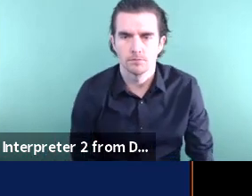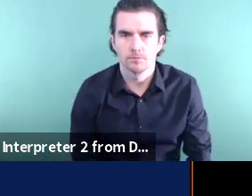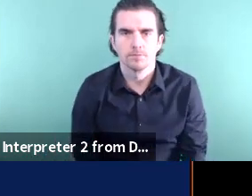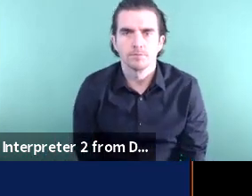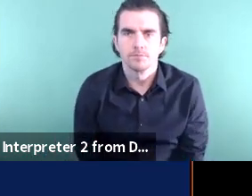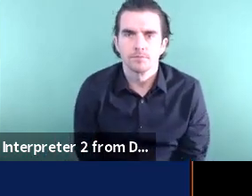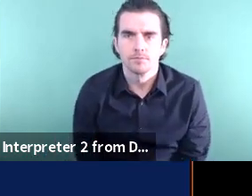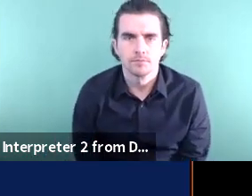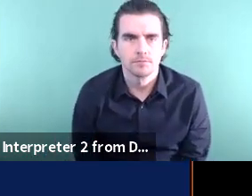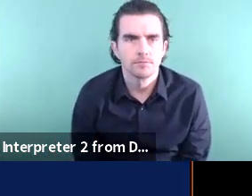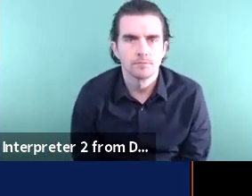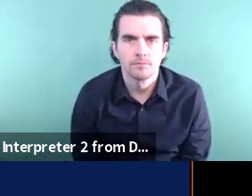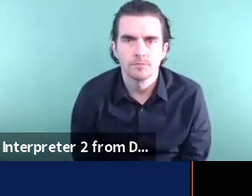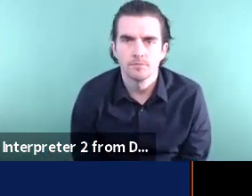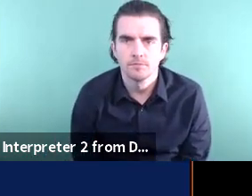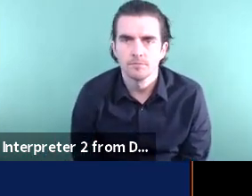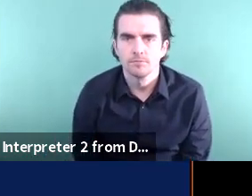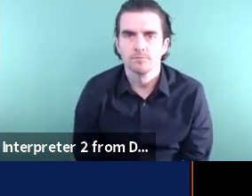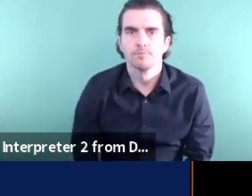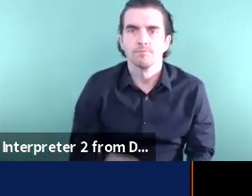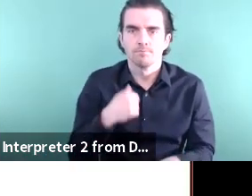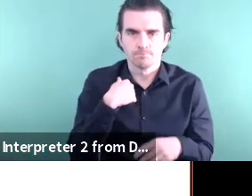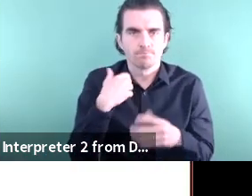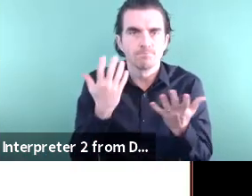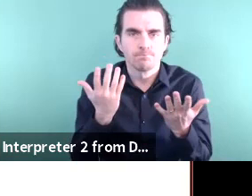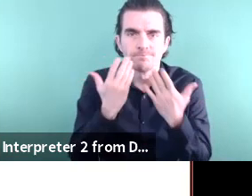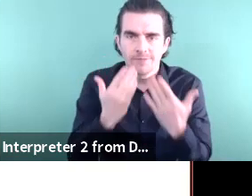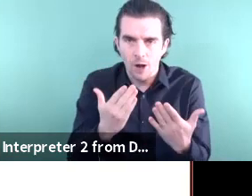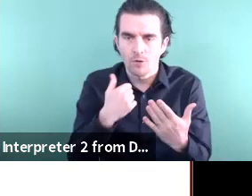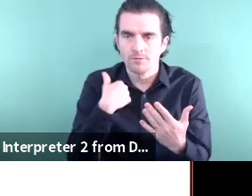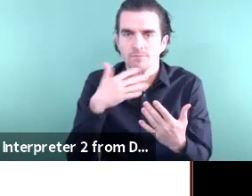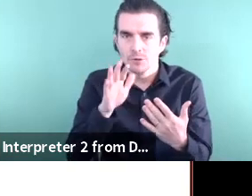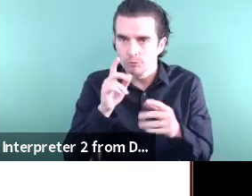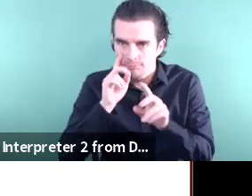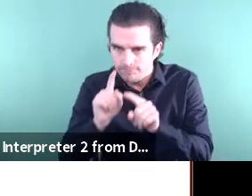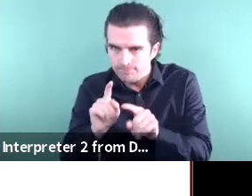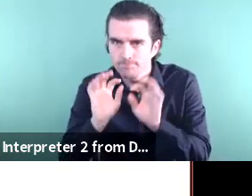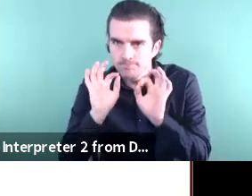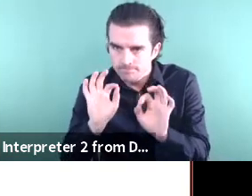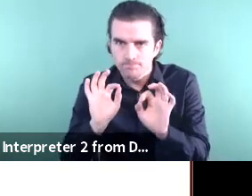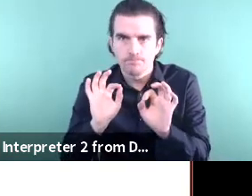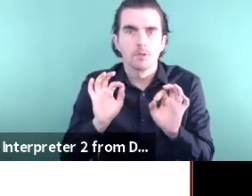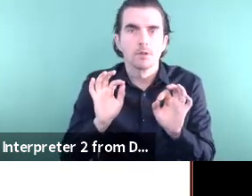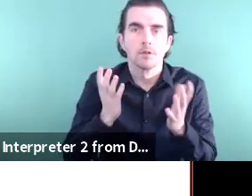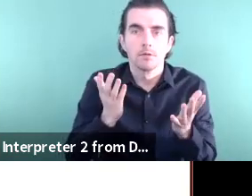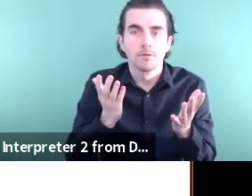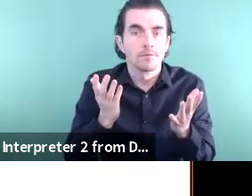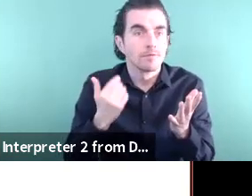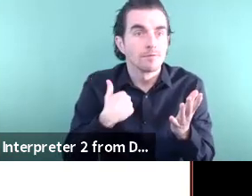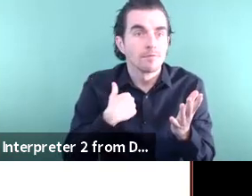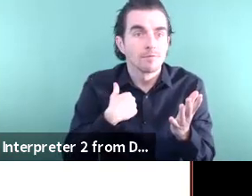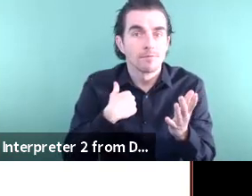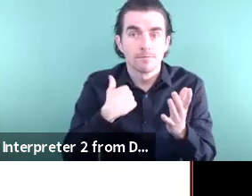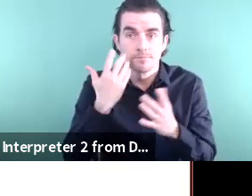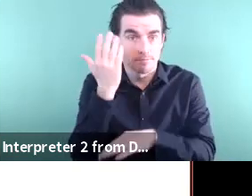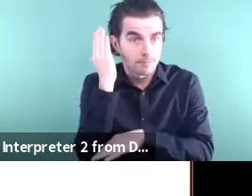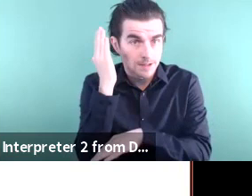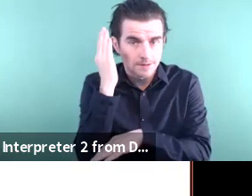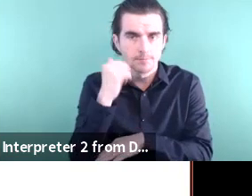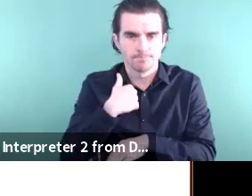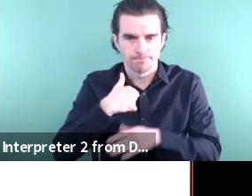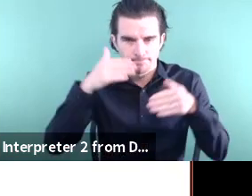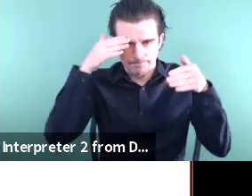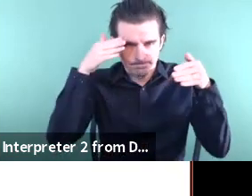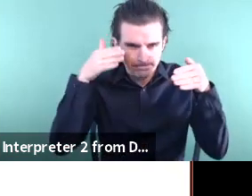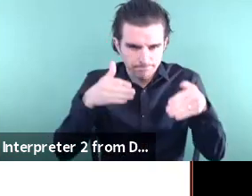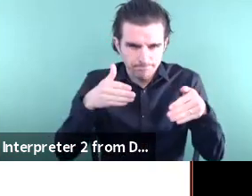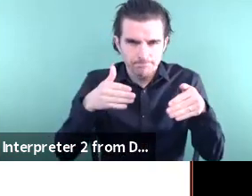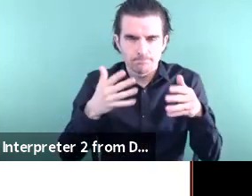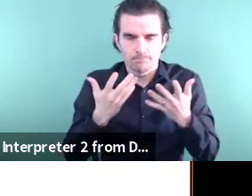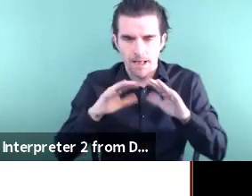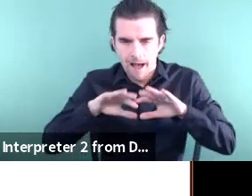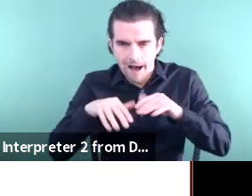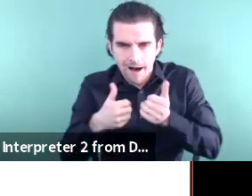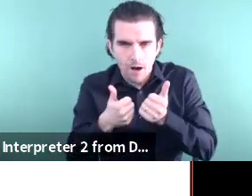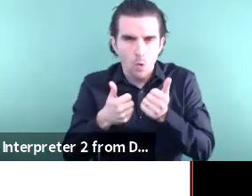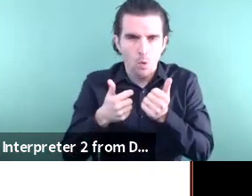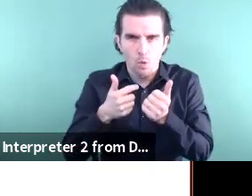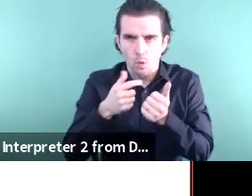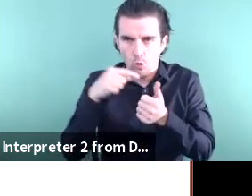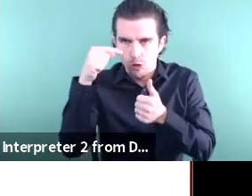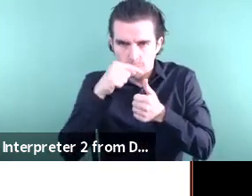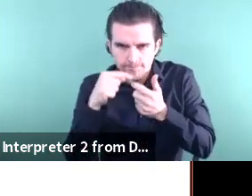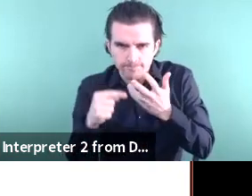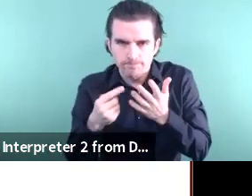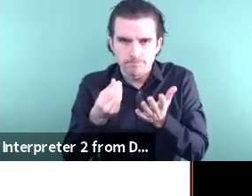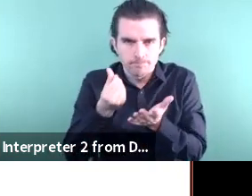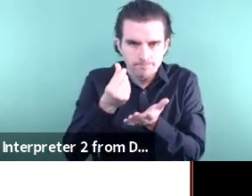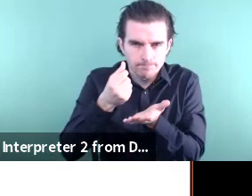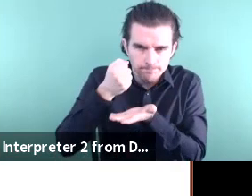cash transfers and the first step really to do this is to assess this extra cost and be able to